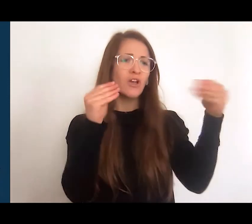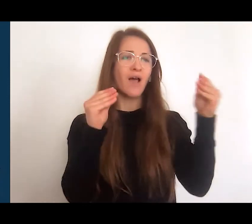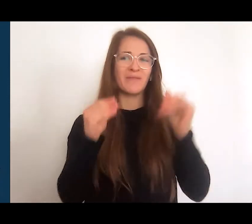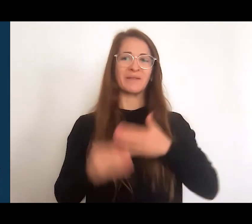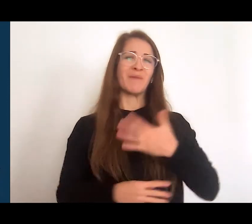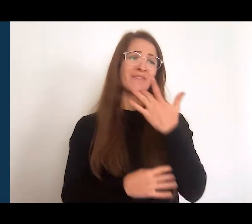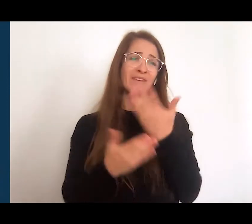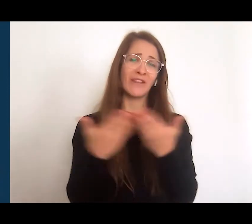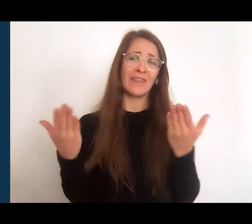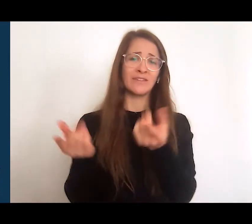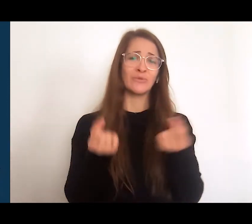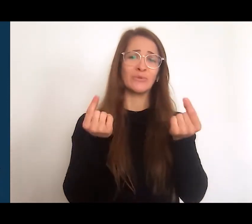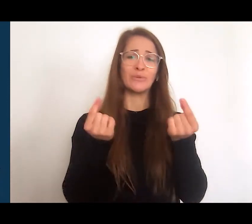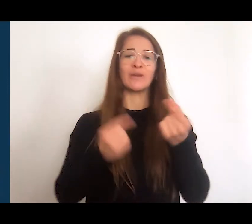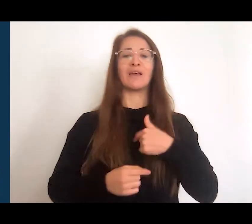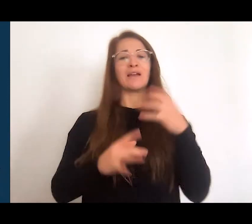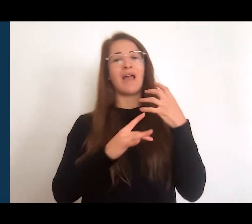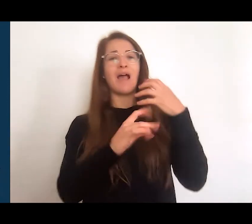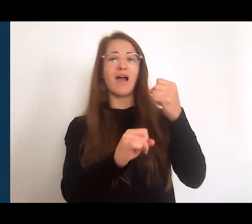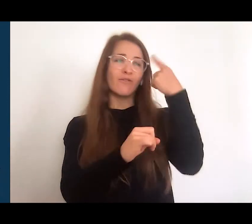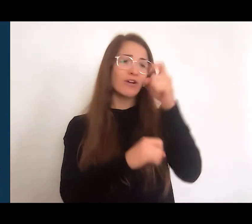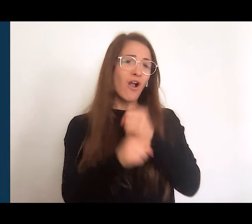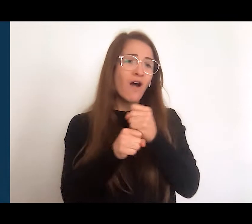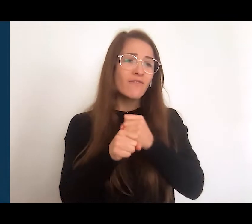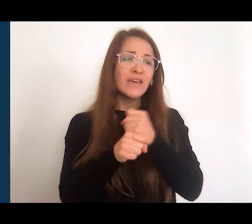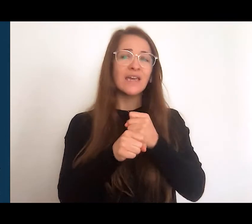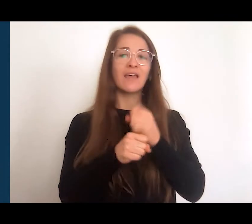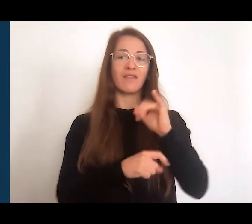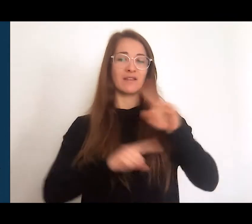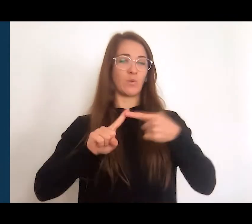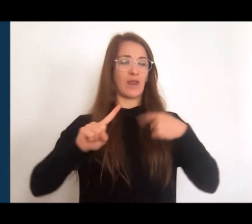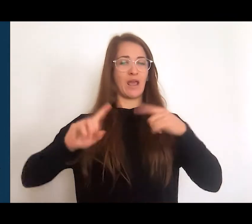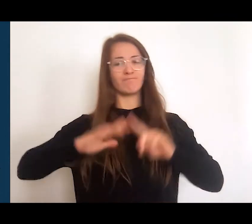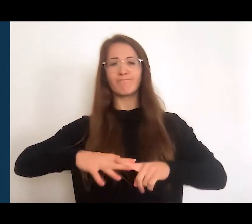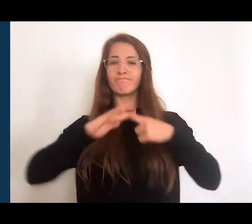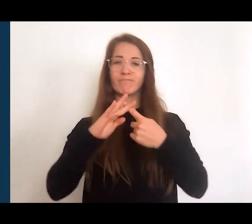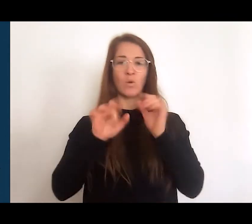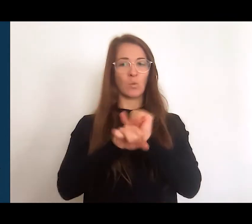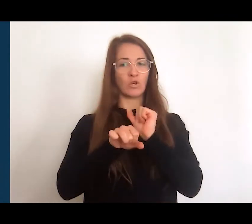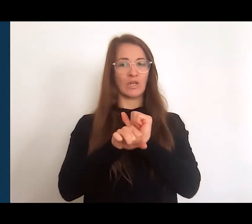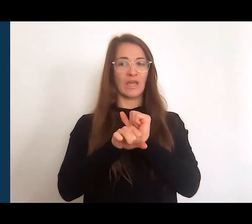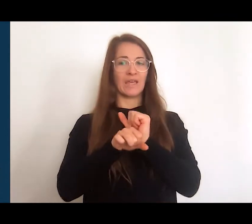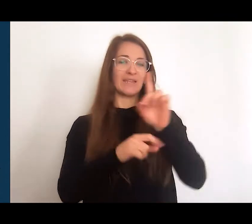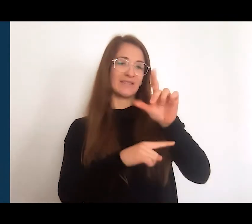GOALS AND DID FUN THING WITH THEM LIKE SHOPPING AND OUT FOR COFFEE AND THAT IS WHEN I FIRST